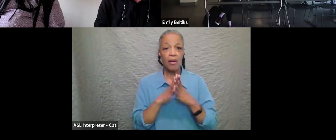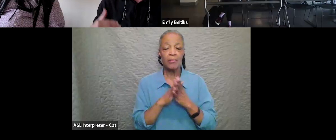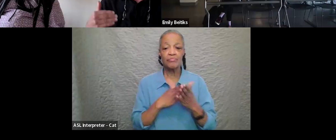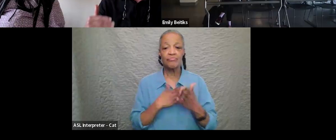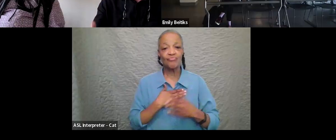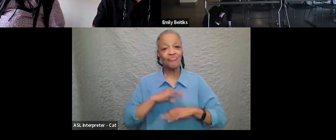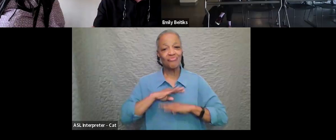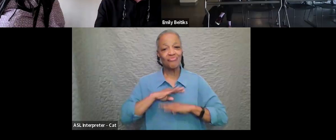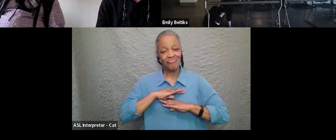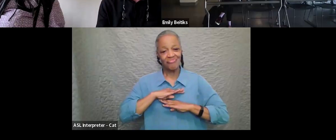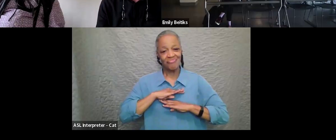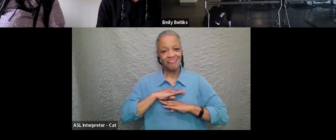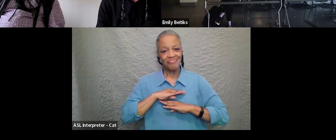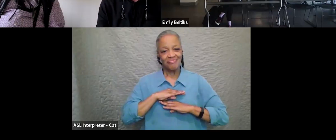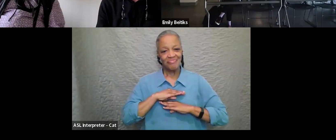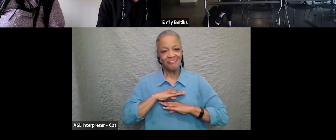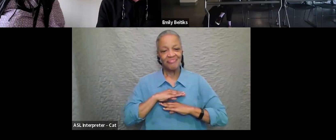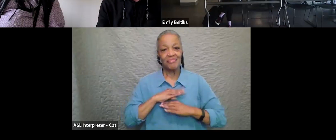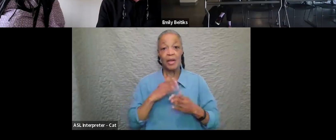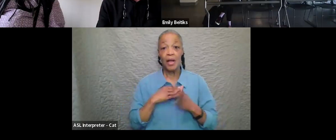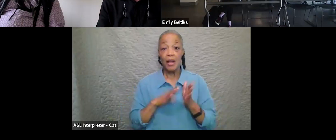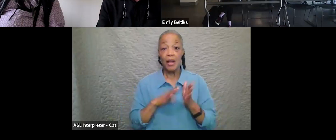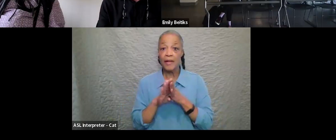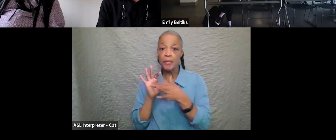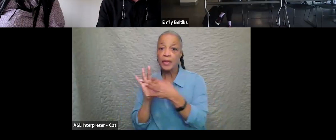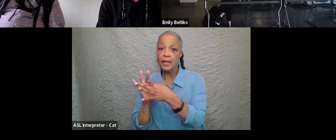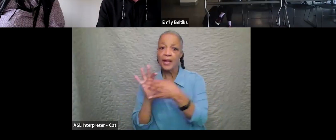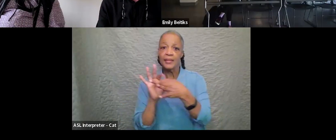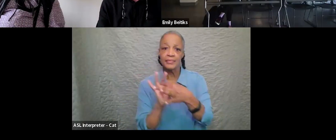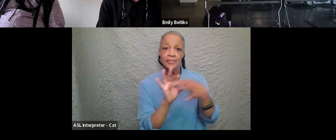was developing these connections with the people that I talked to.